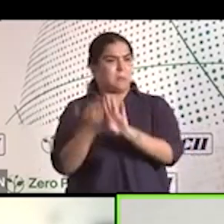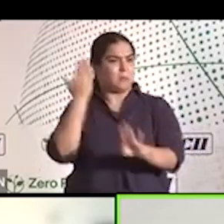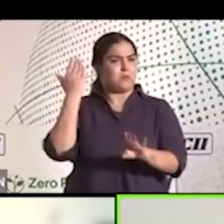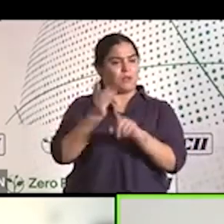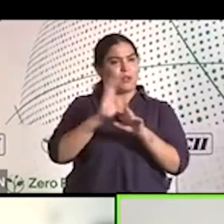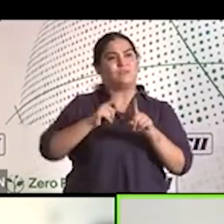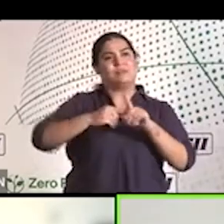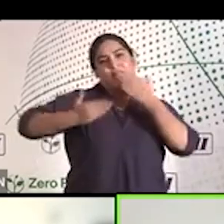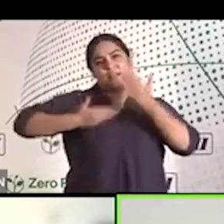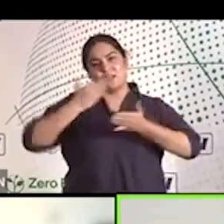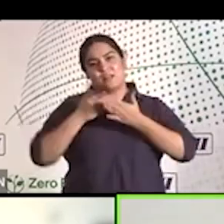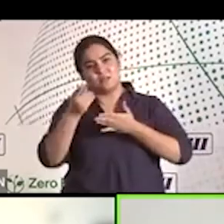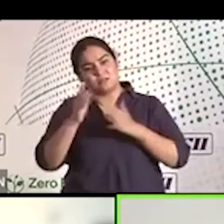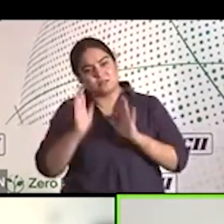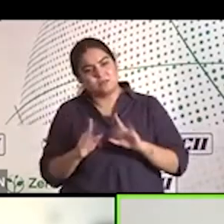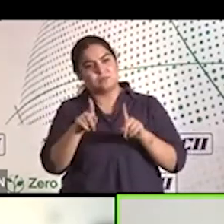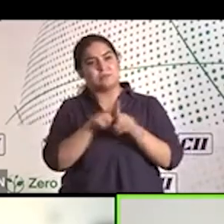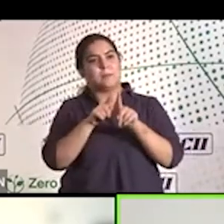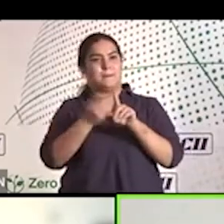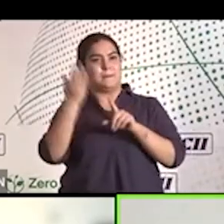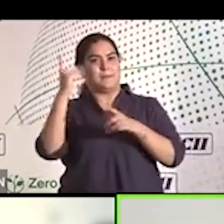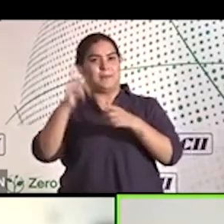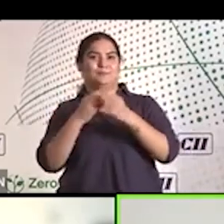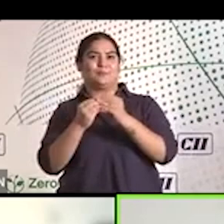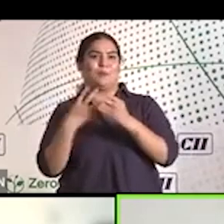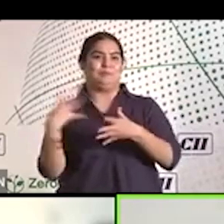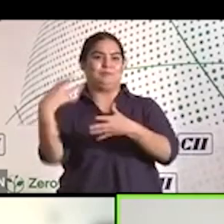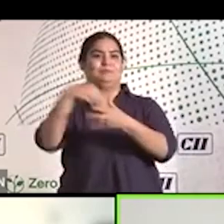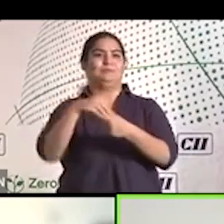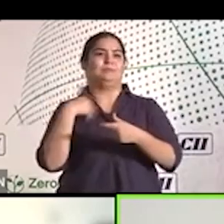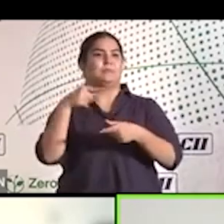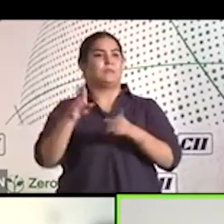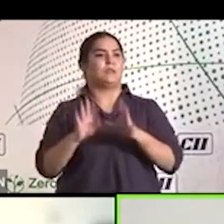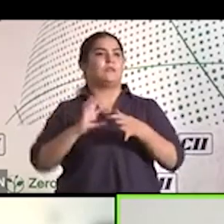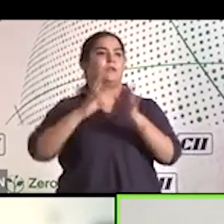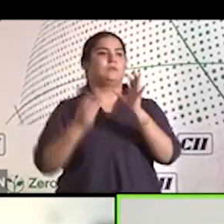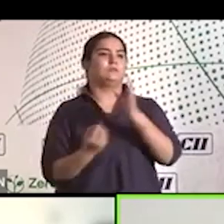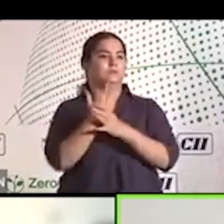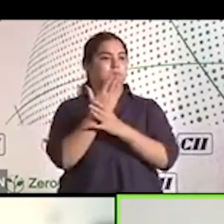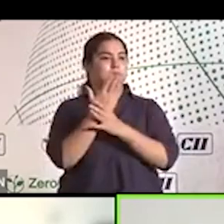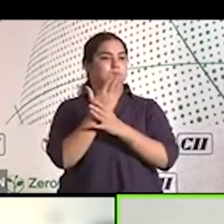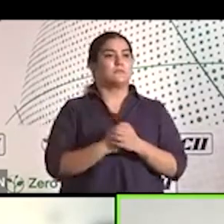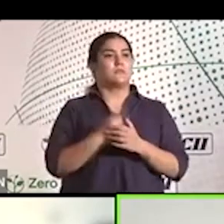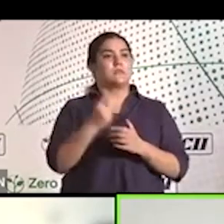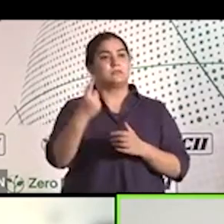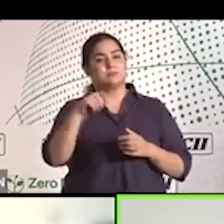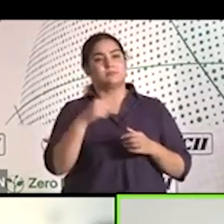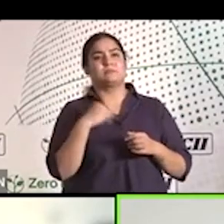and you deploy them in various roles within the organization. So can you give us some